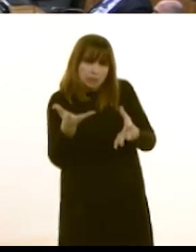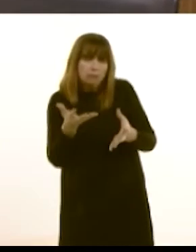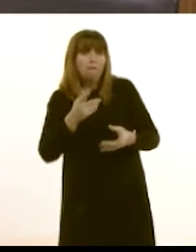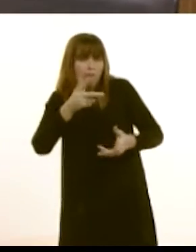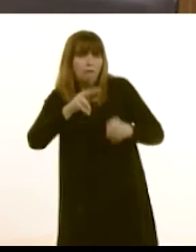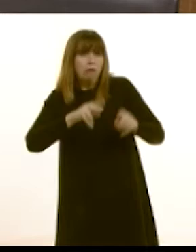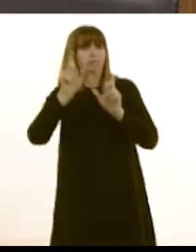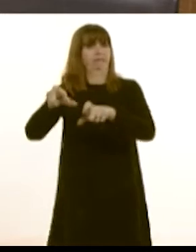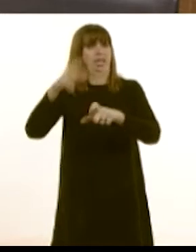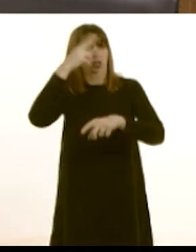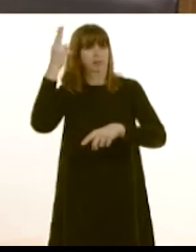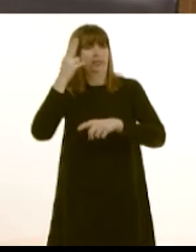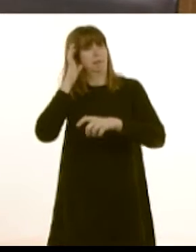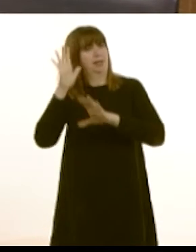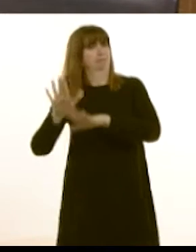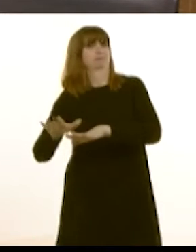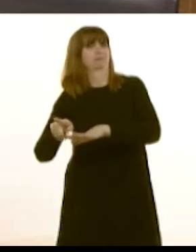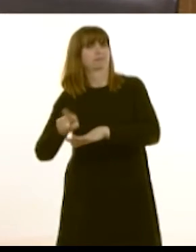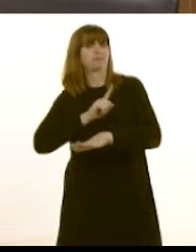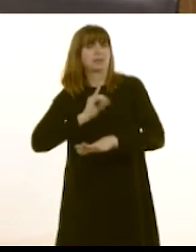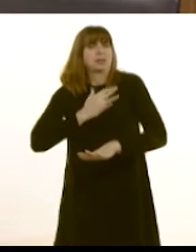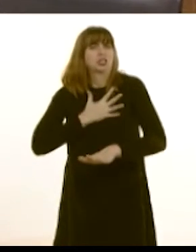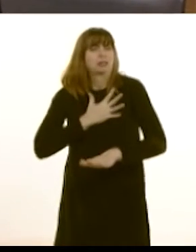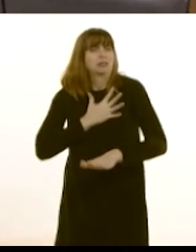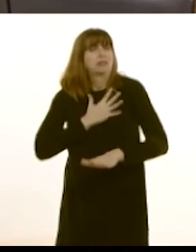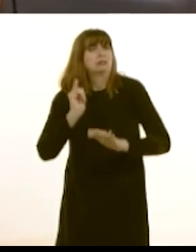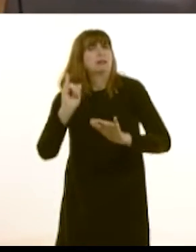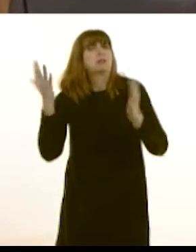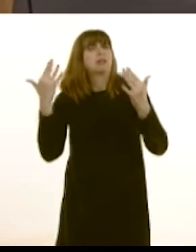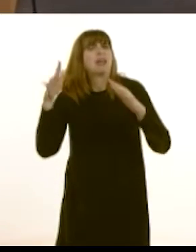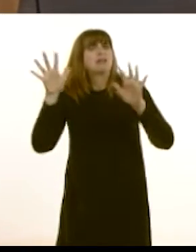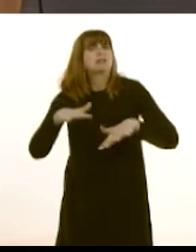And thatís why, of course, we see pressures building up in the winter, especially at this time of year.